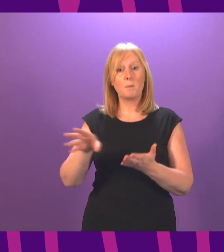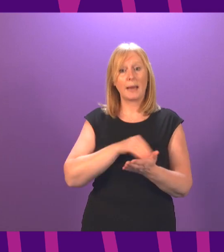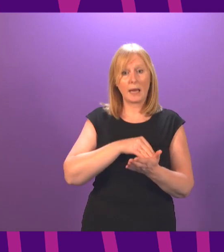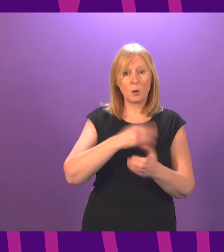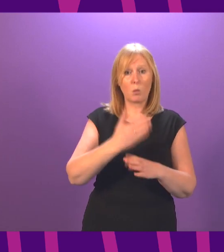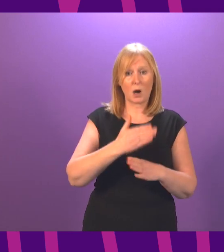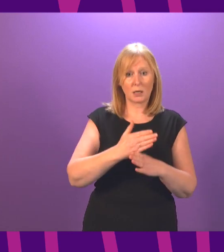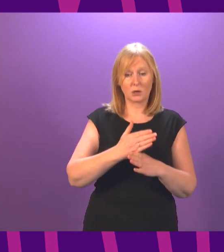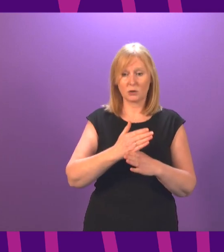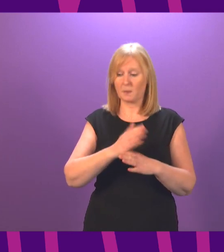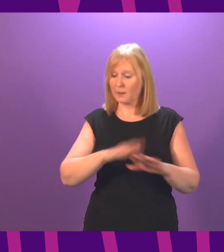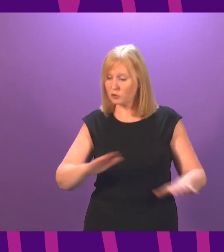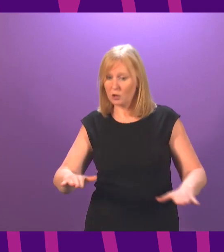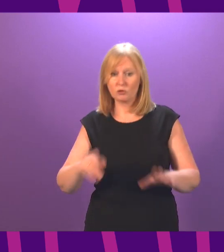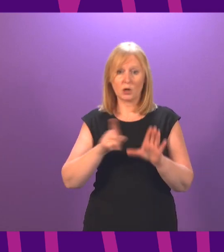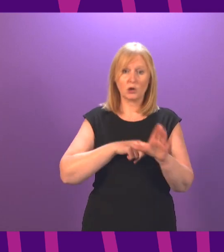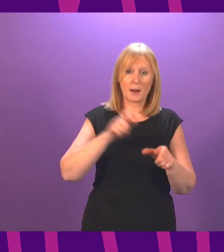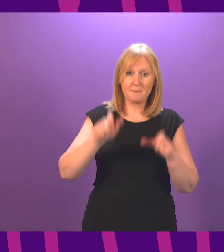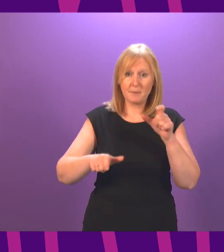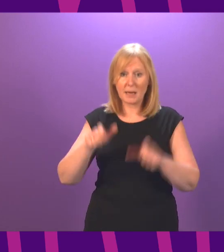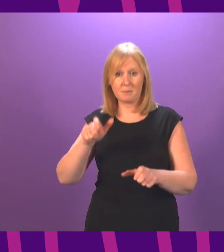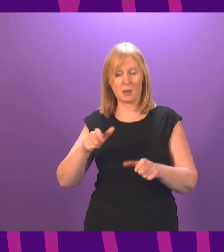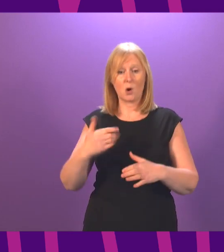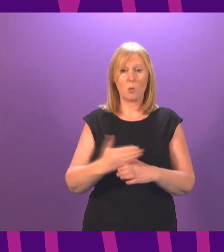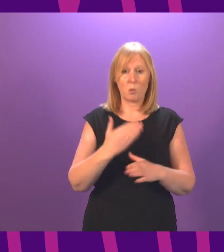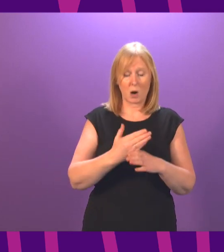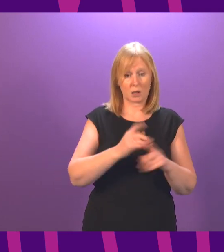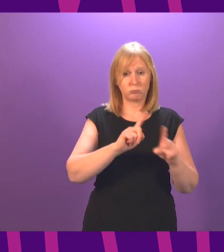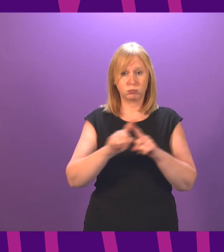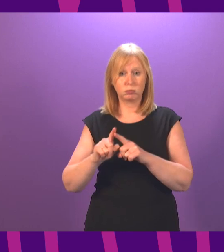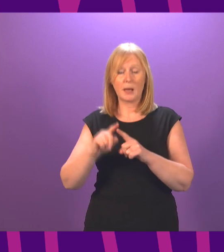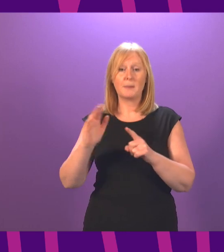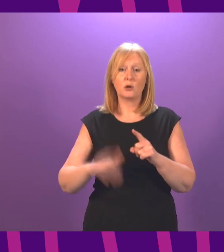children and young people, women, older people, disabled people and minority ethnic groups.